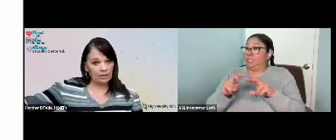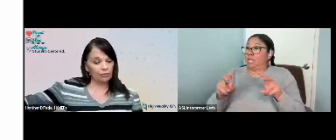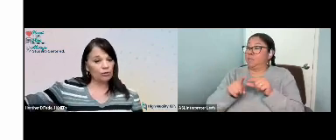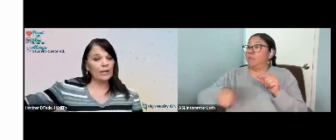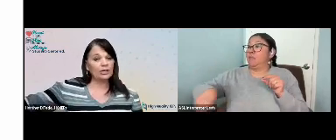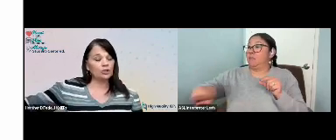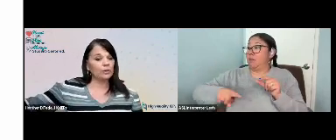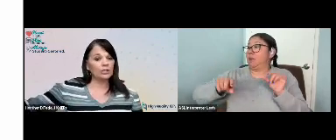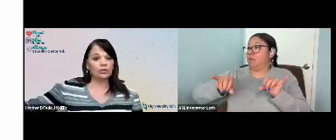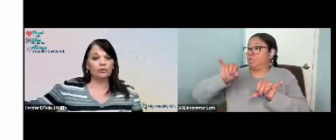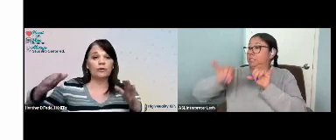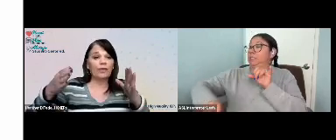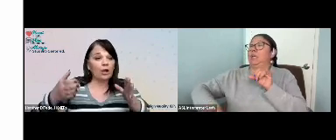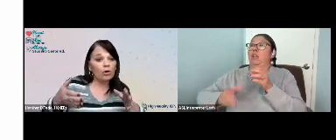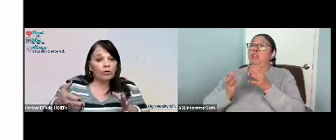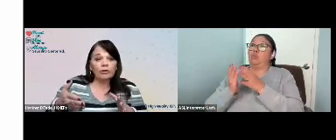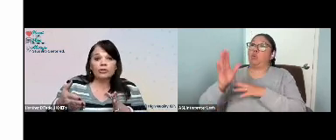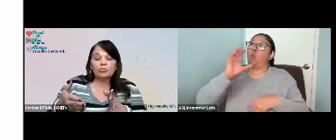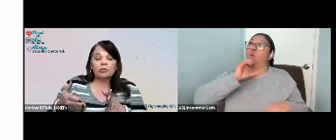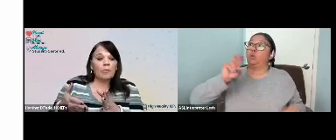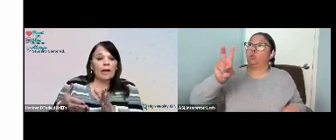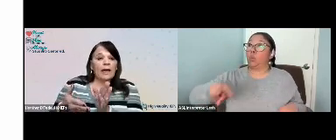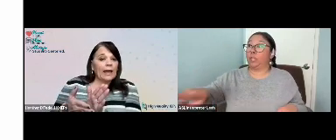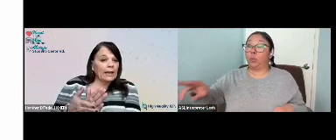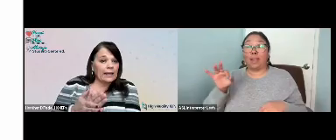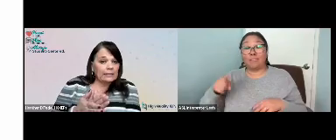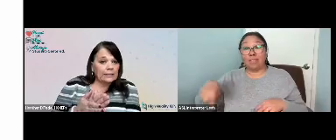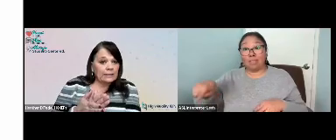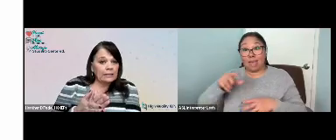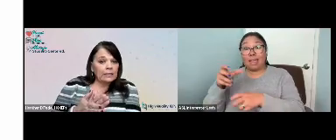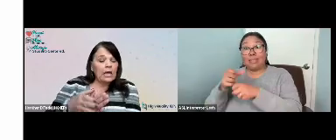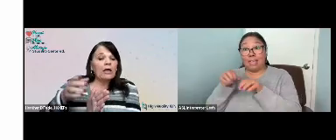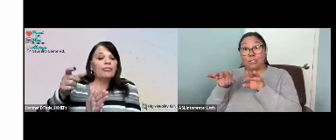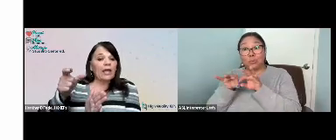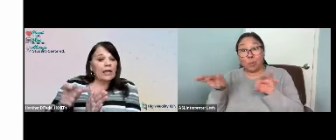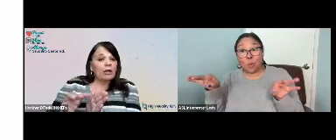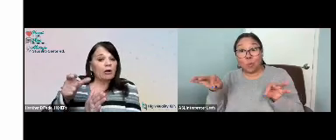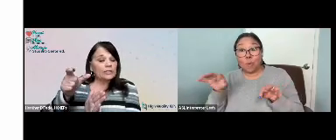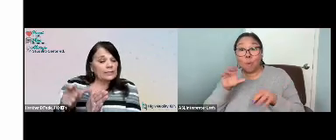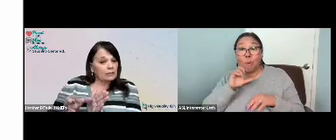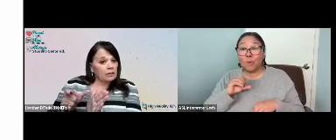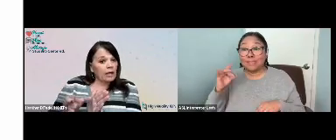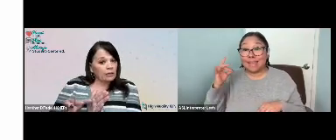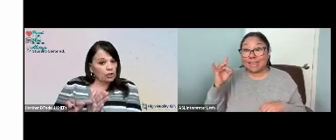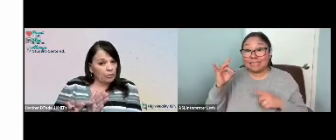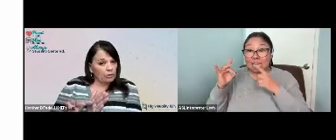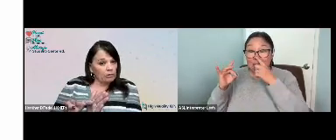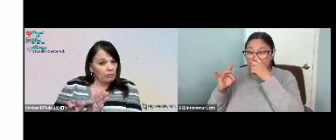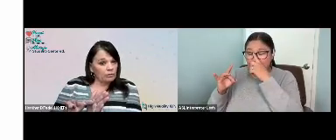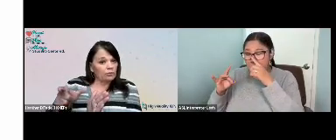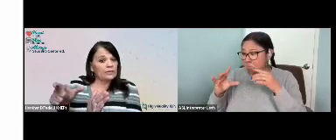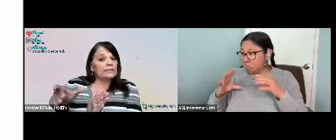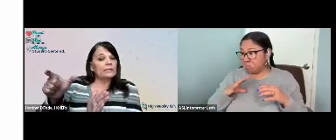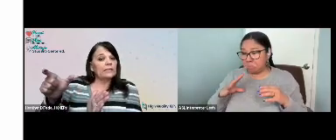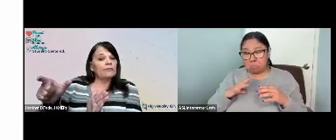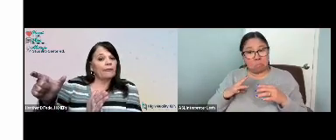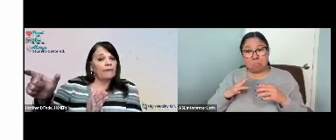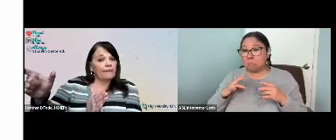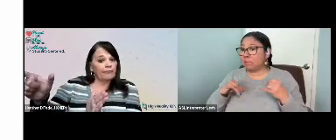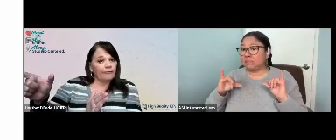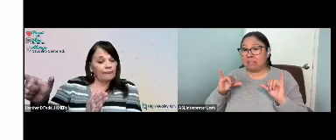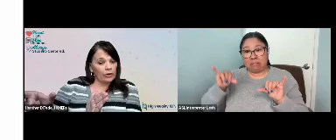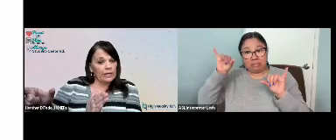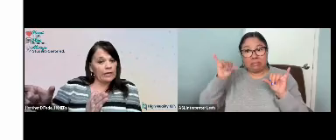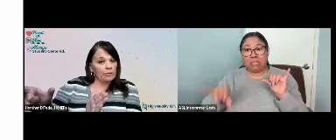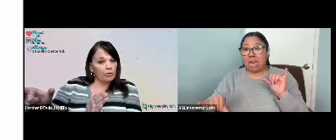stay through age 22. So if they earn their diploma at 18, they are still eligible to receive free